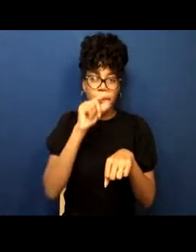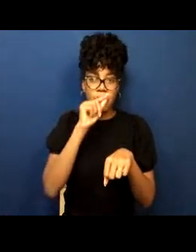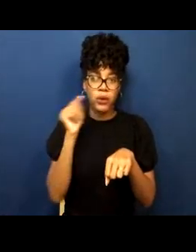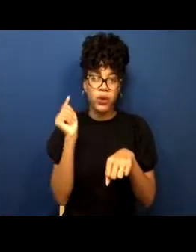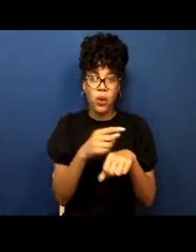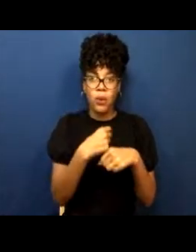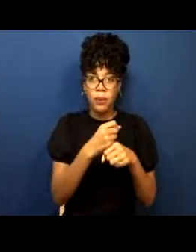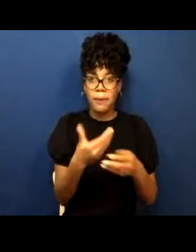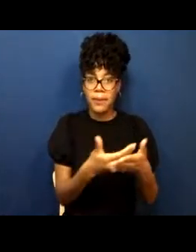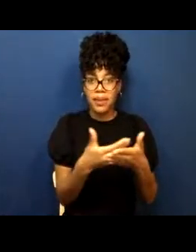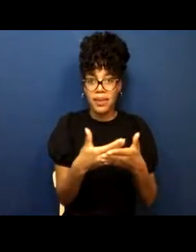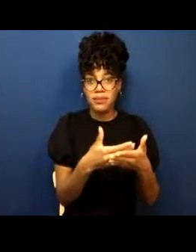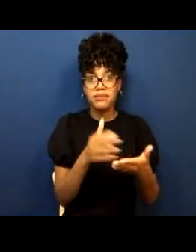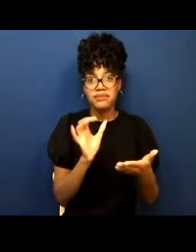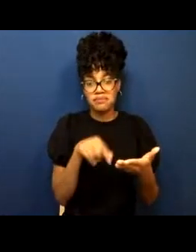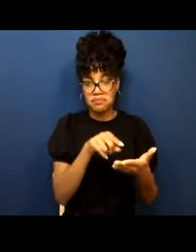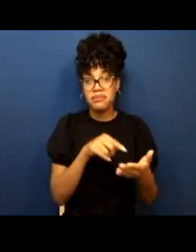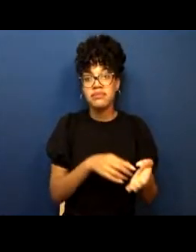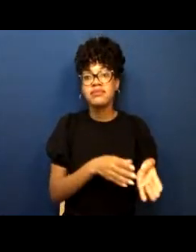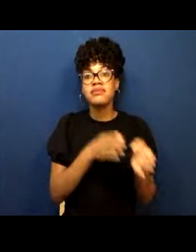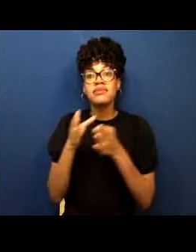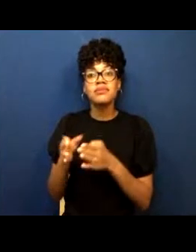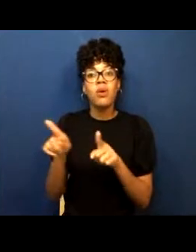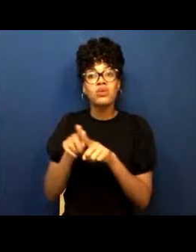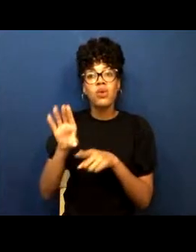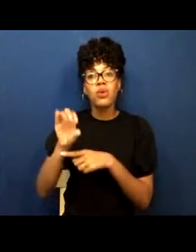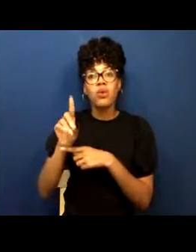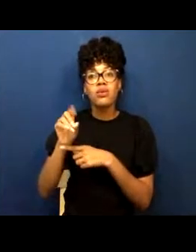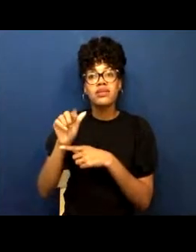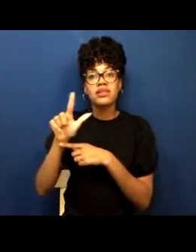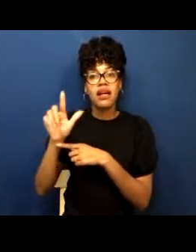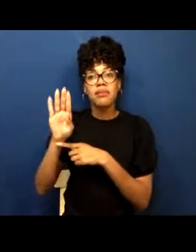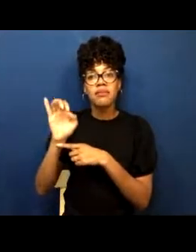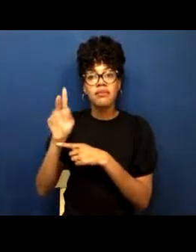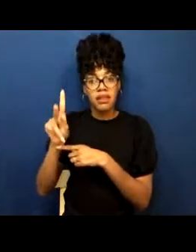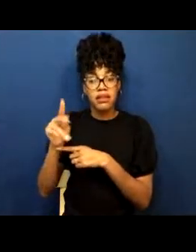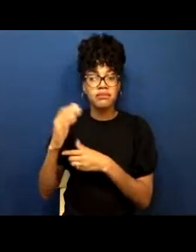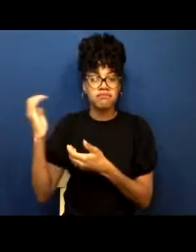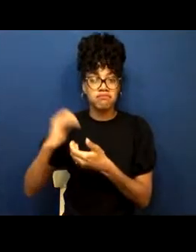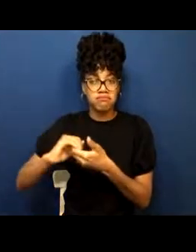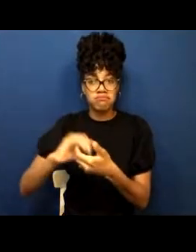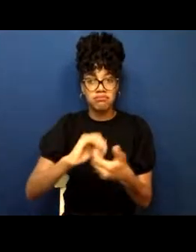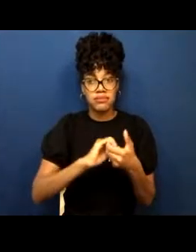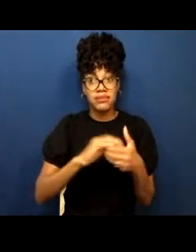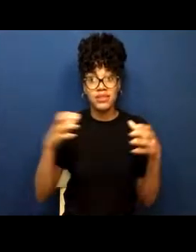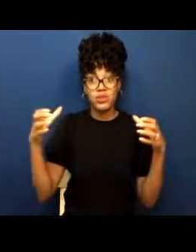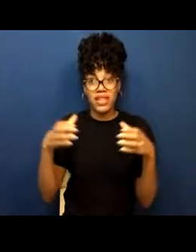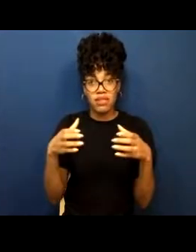and together we created Winged Ambassadors, a type of education tool that's available for everybody.